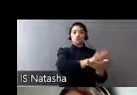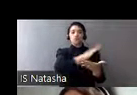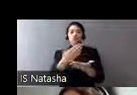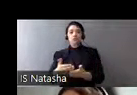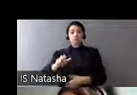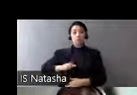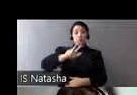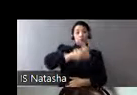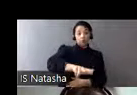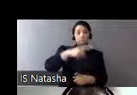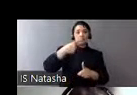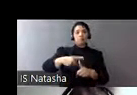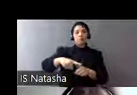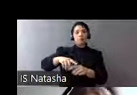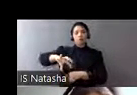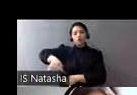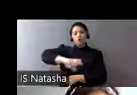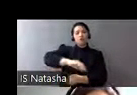national sign language, if possible.